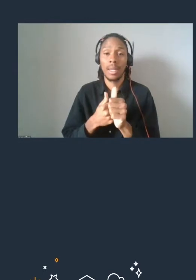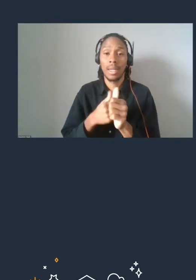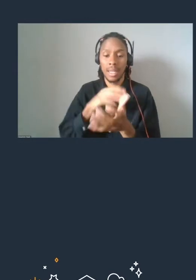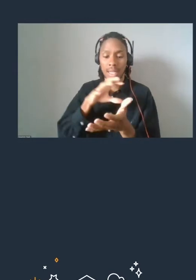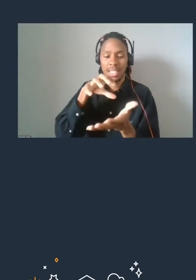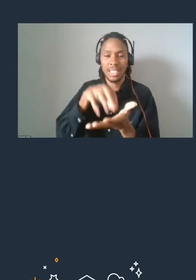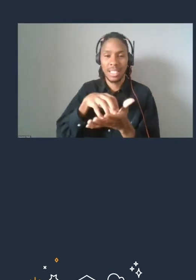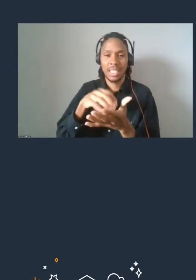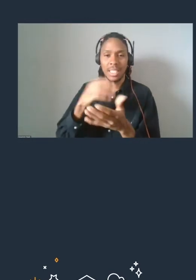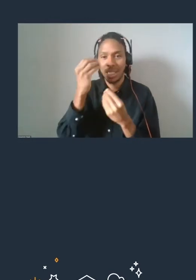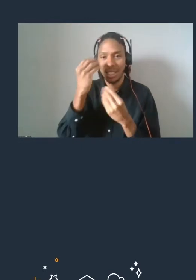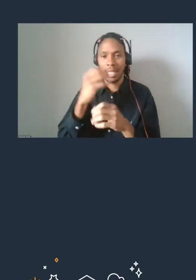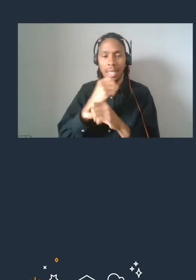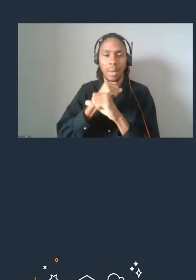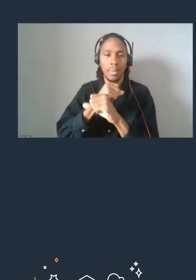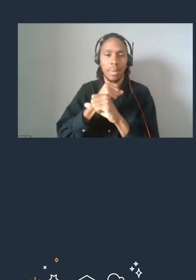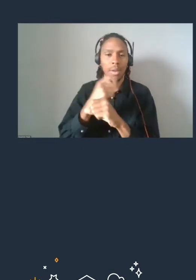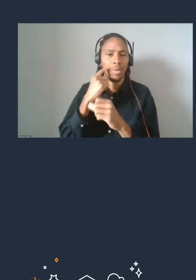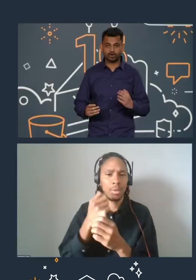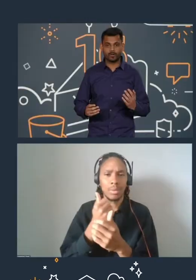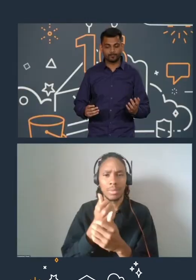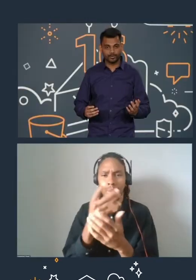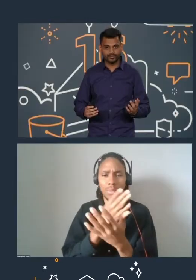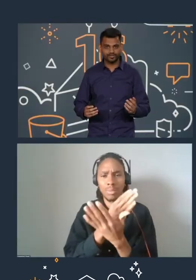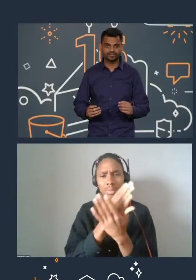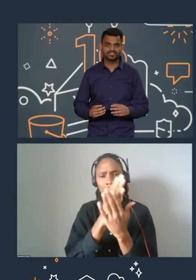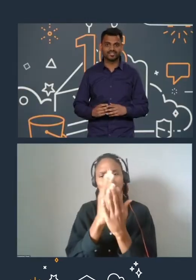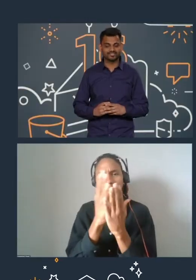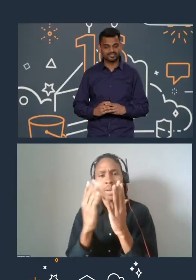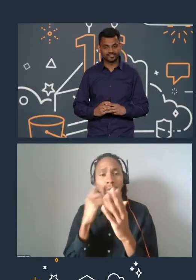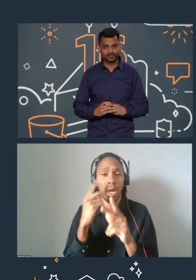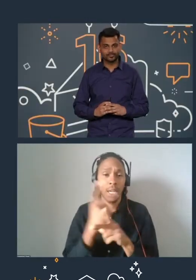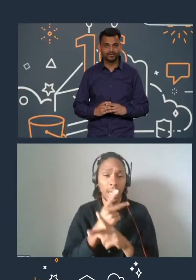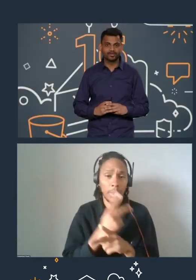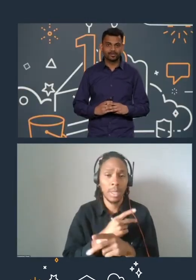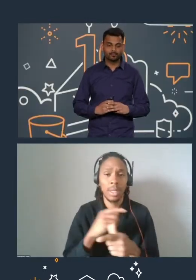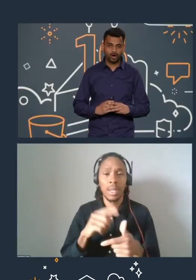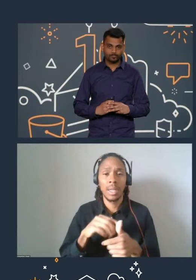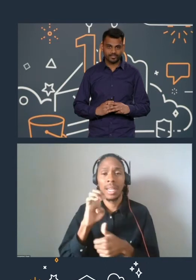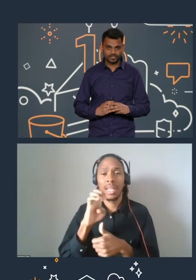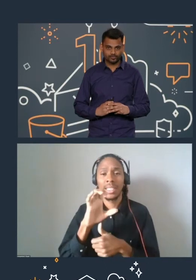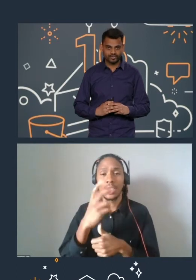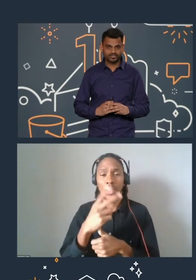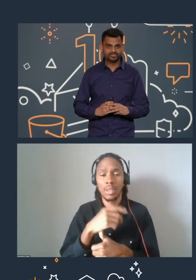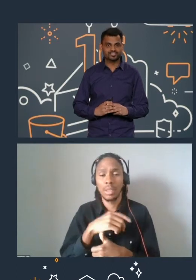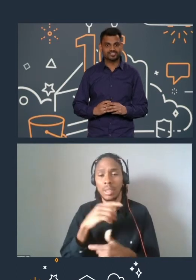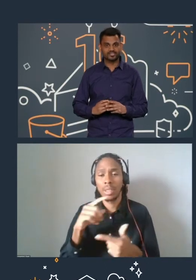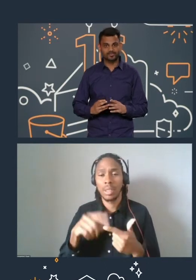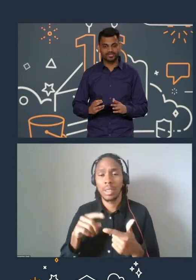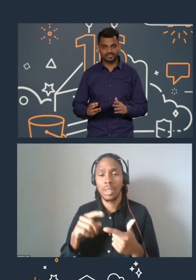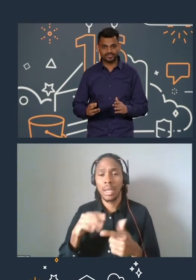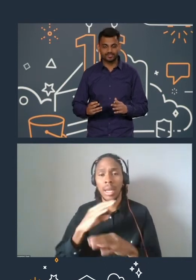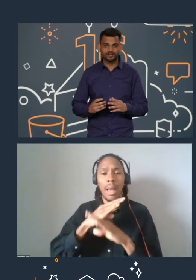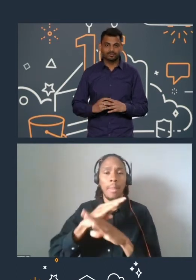across a multitude of AWS services for compute, such as EC2, block-based storage, such as EBS,